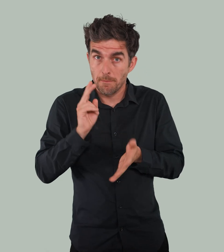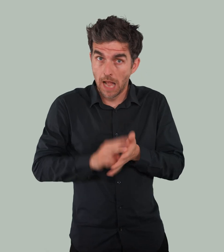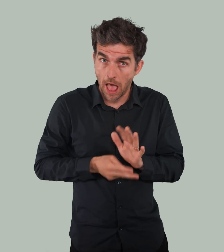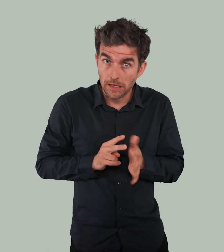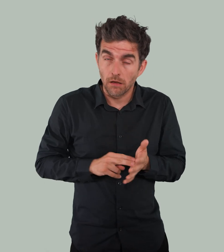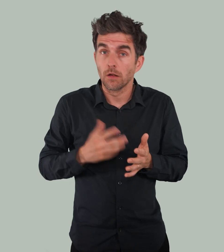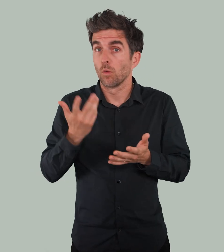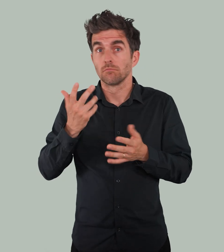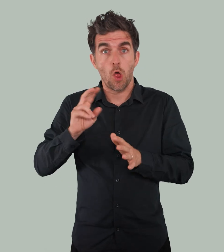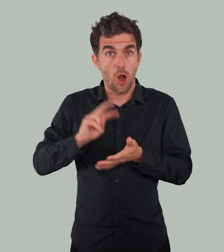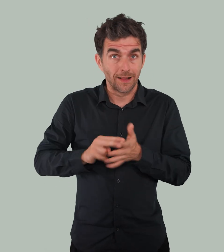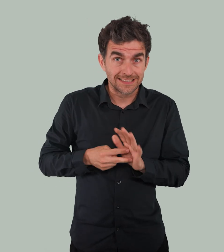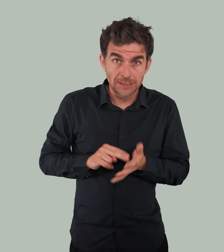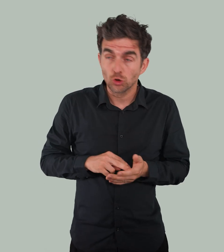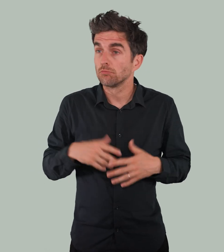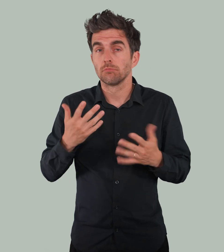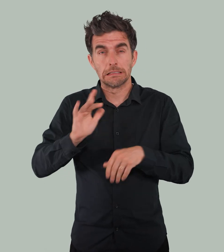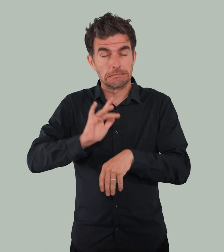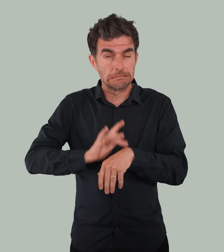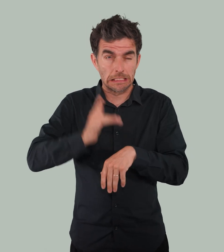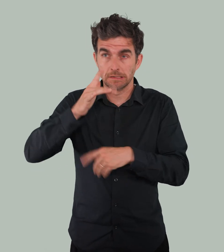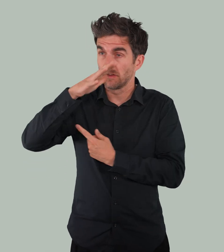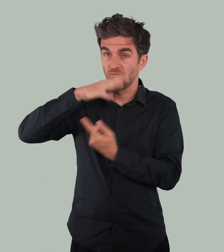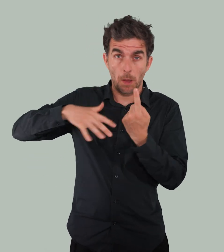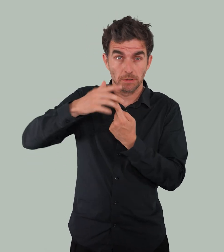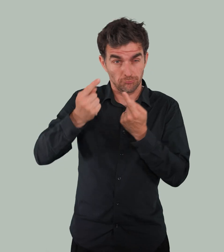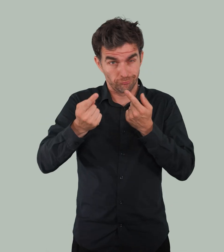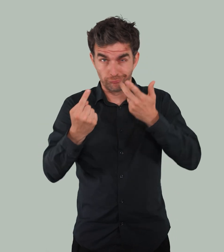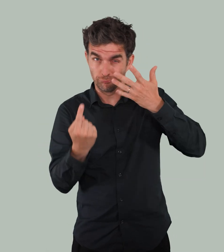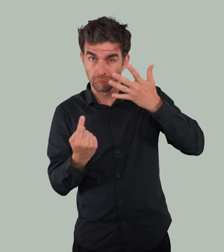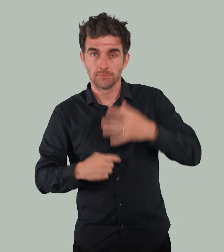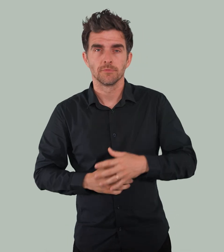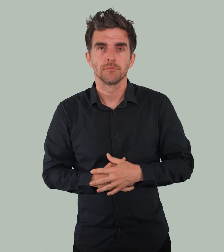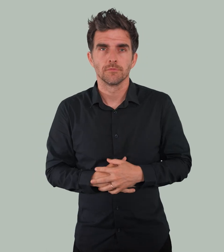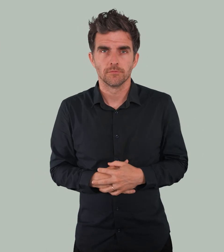planning or organisation, and sensitivity to environments.